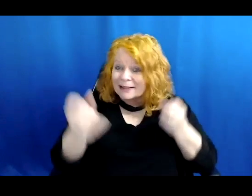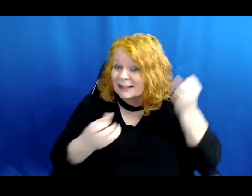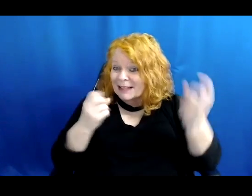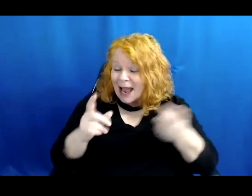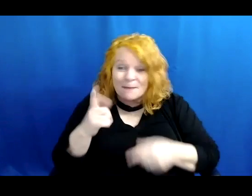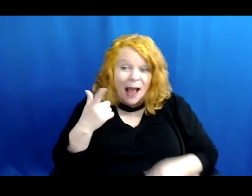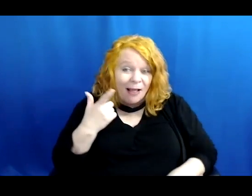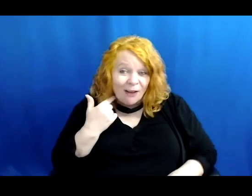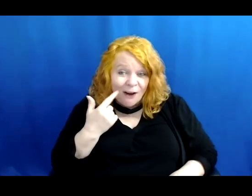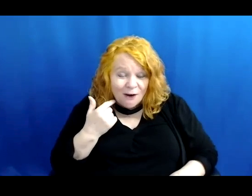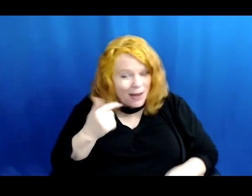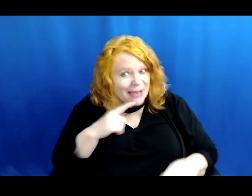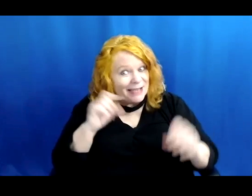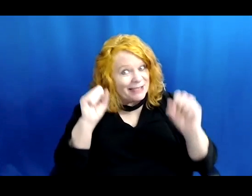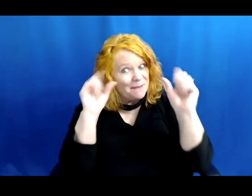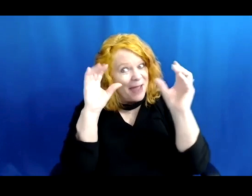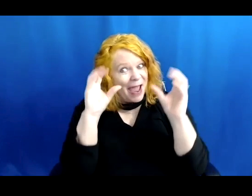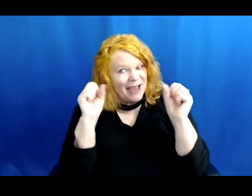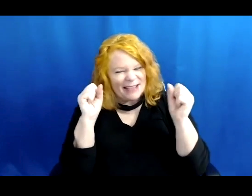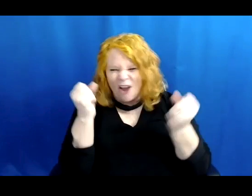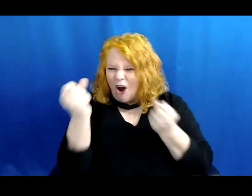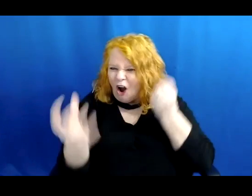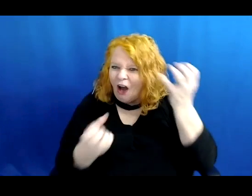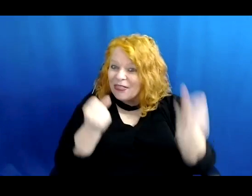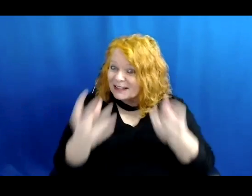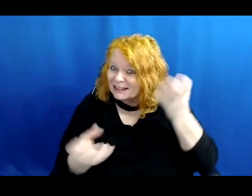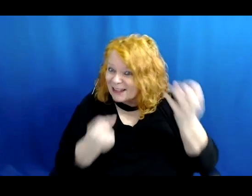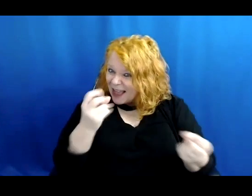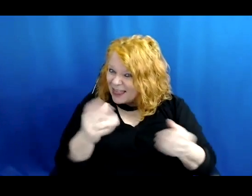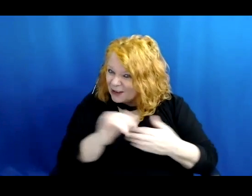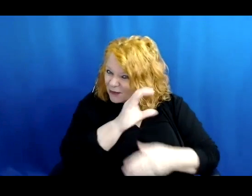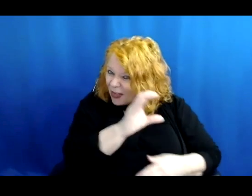Lo, it's amazing. All of the sign names for the new characters